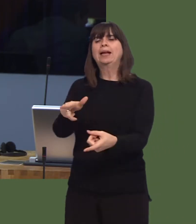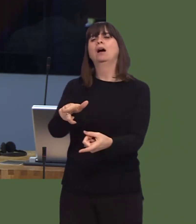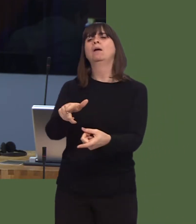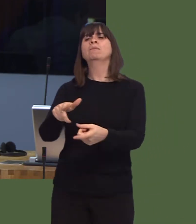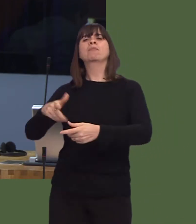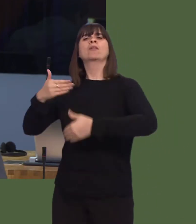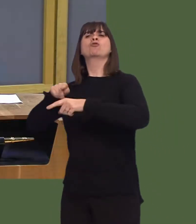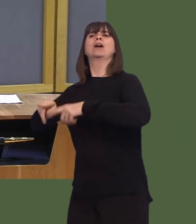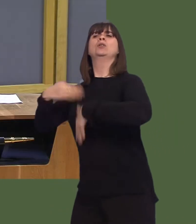own political agendas?